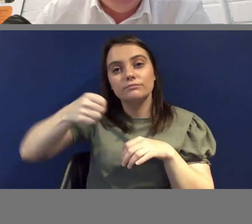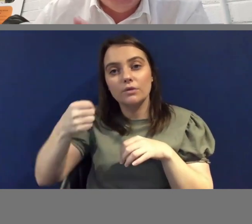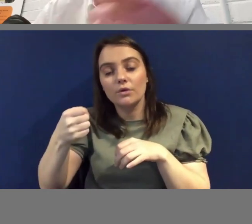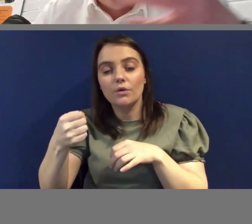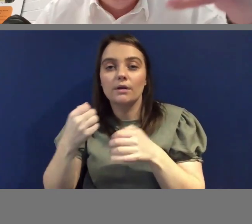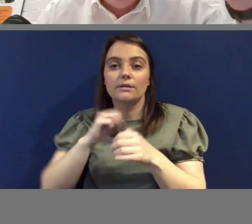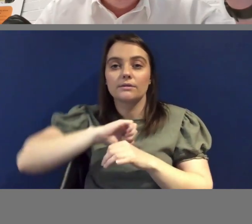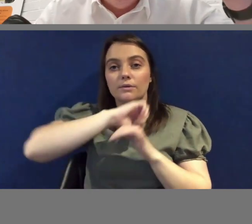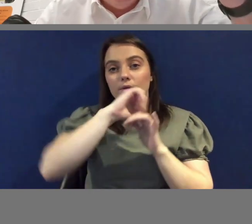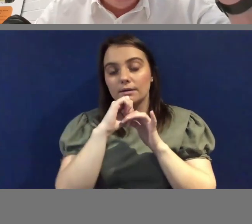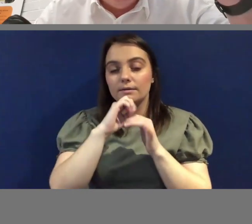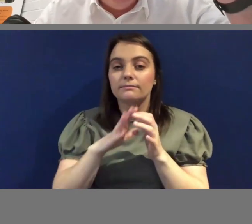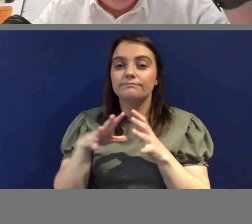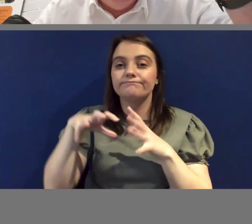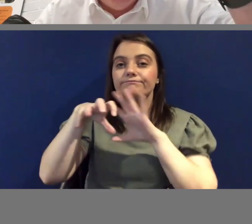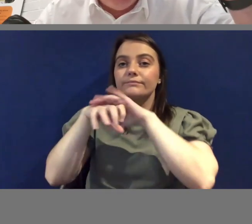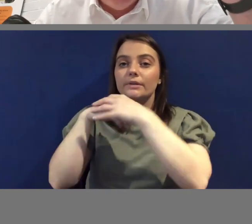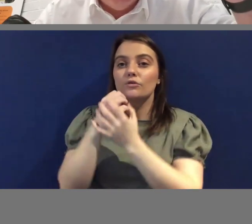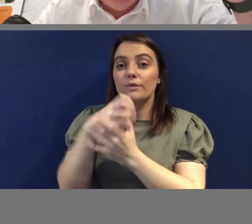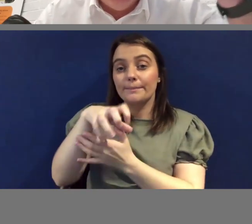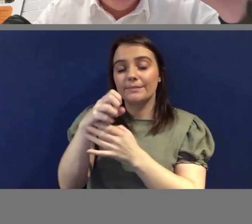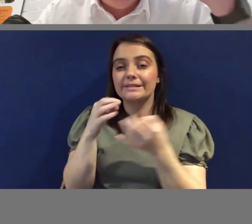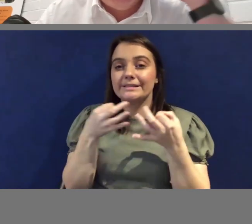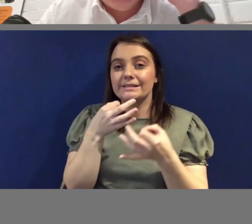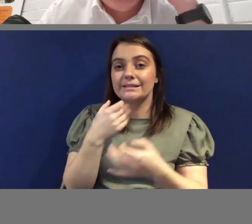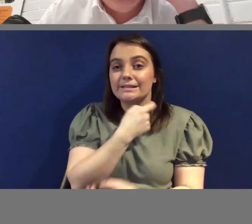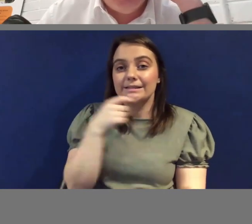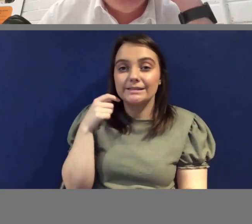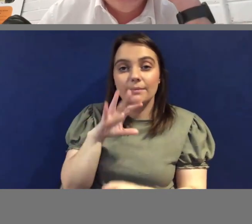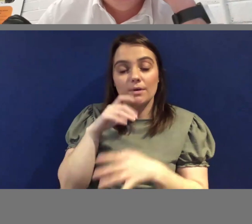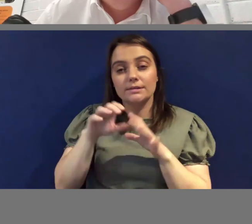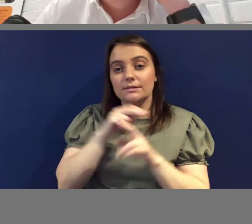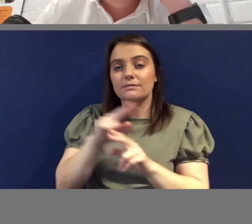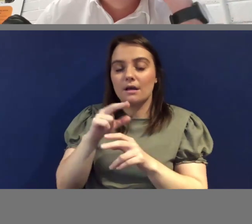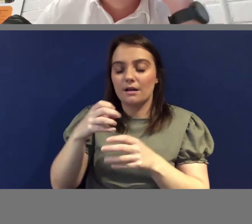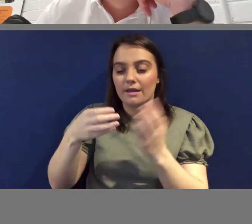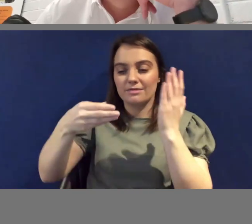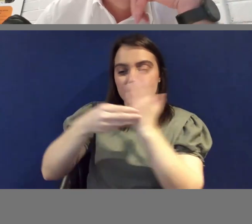easy to grip so that the profile is the diameter of the handle isn't too tick or too tin and and so